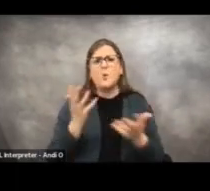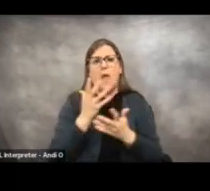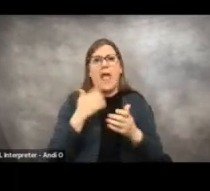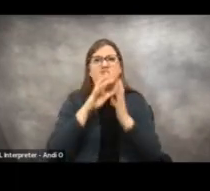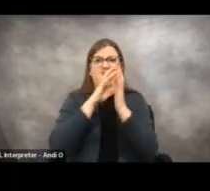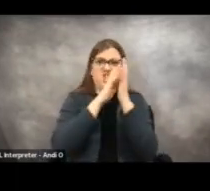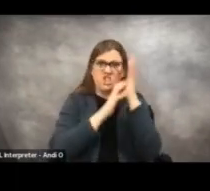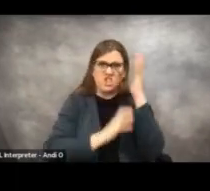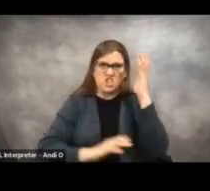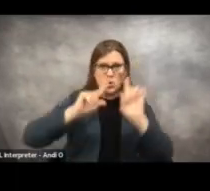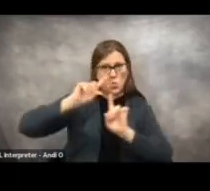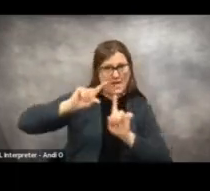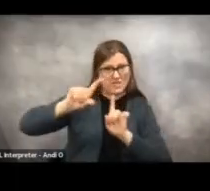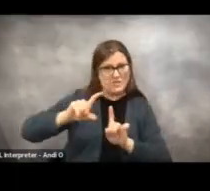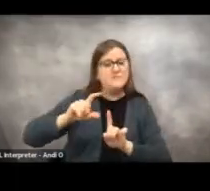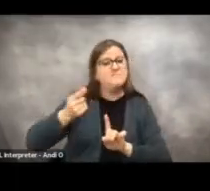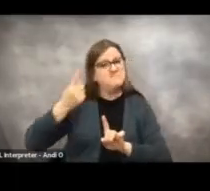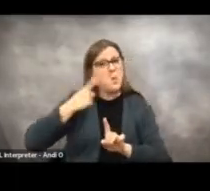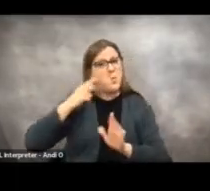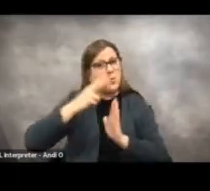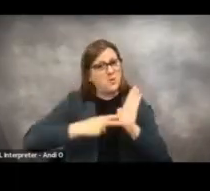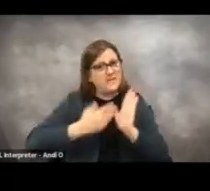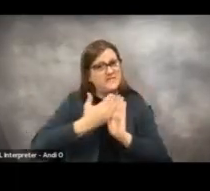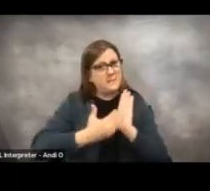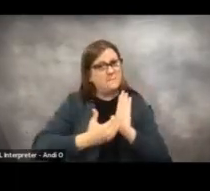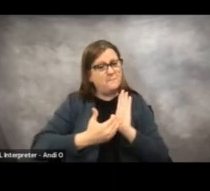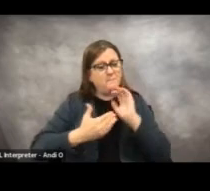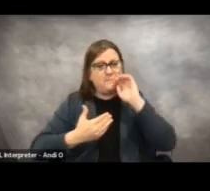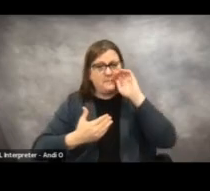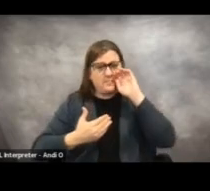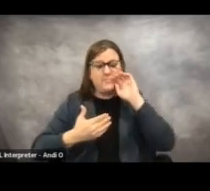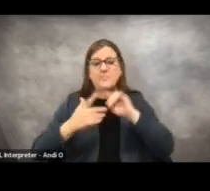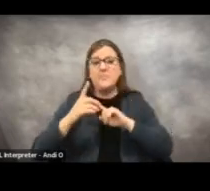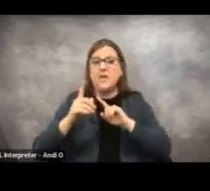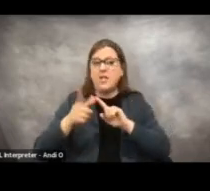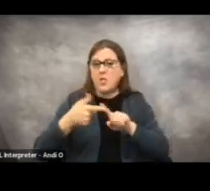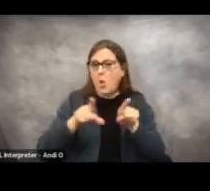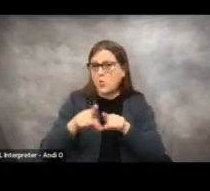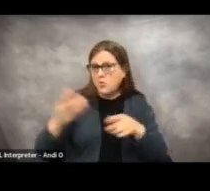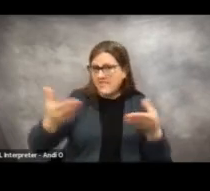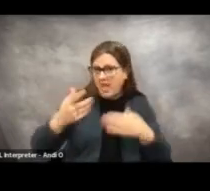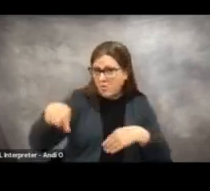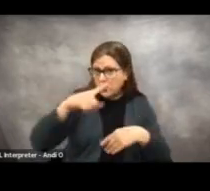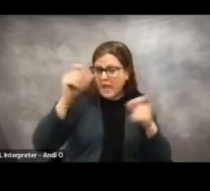just going to read through some of these and maybe invite all of you to pop back on camera. And